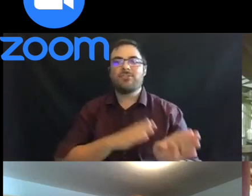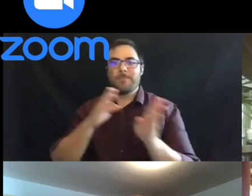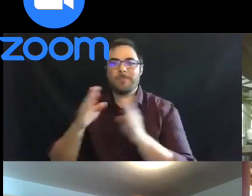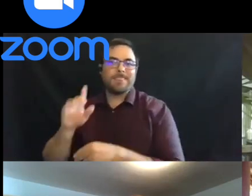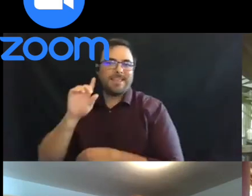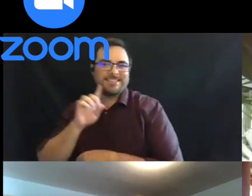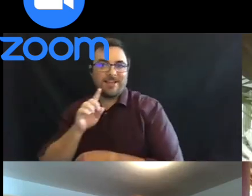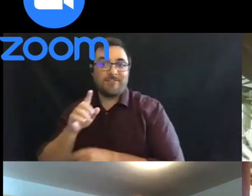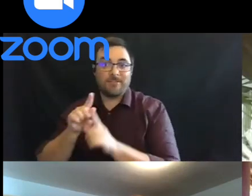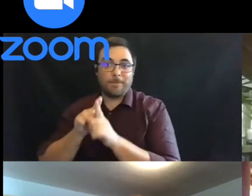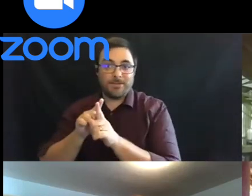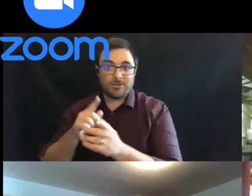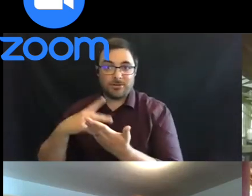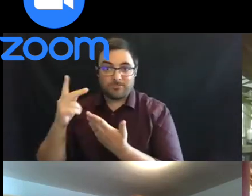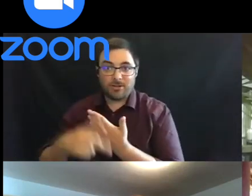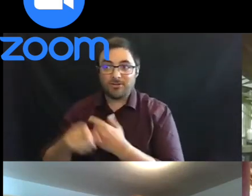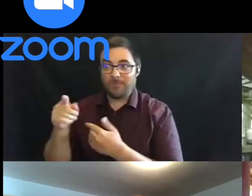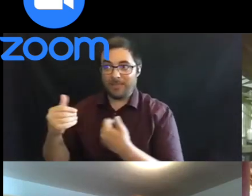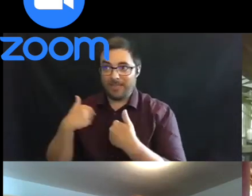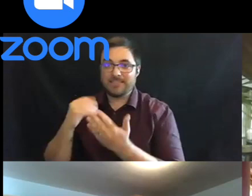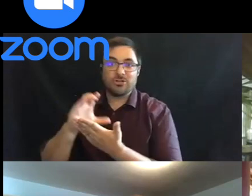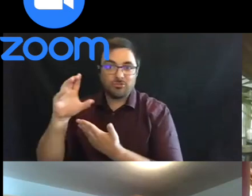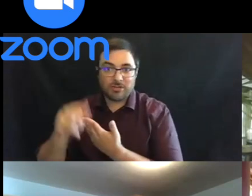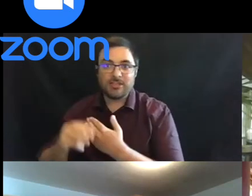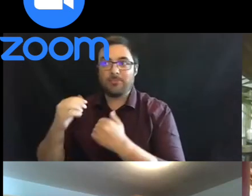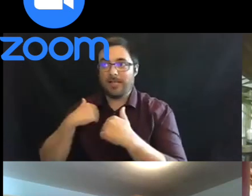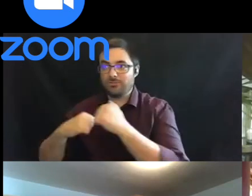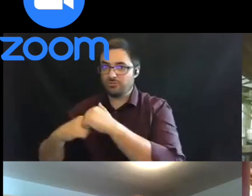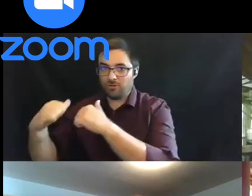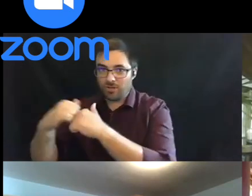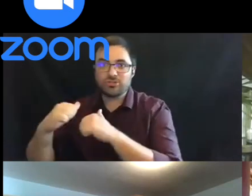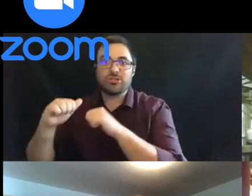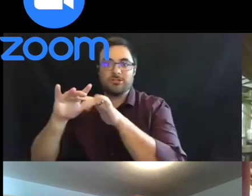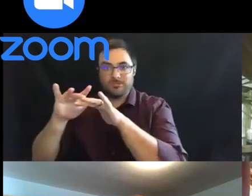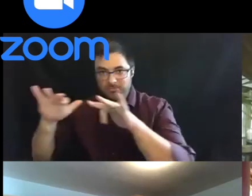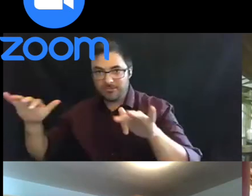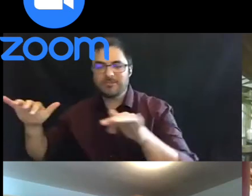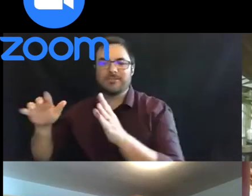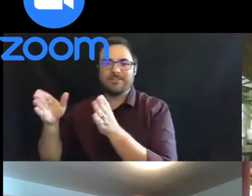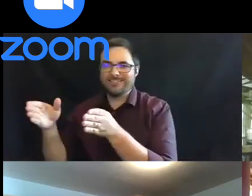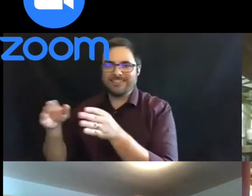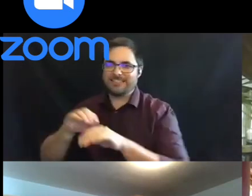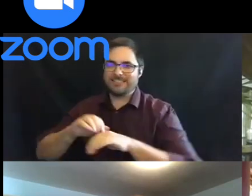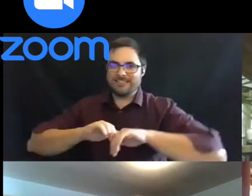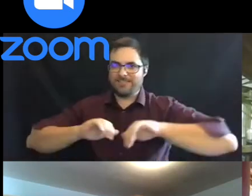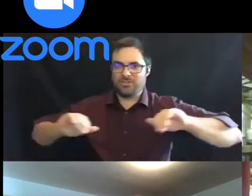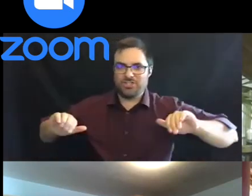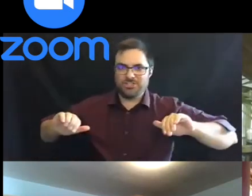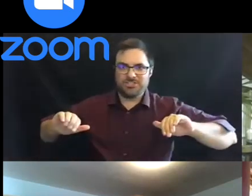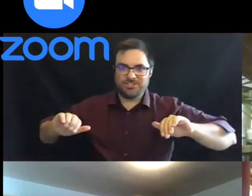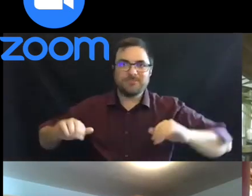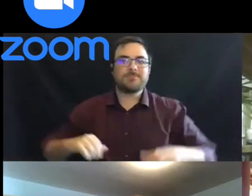a full curriculum and is very structured and so it will be different than that but there is